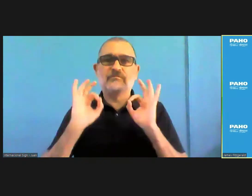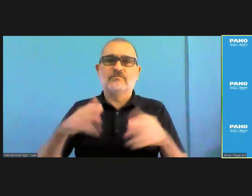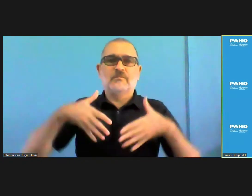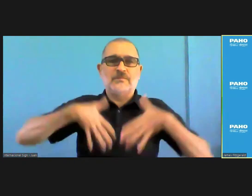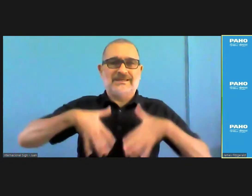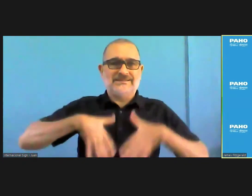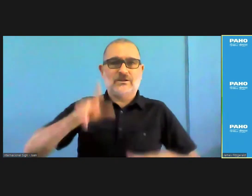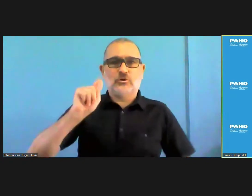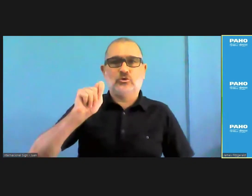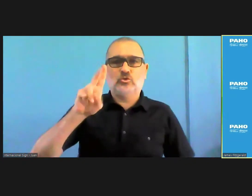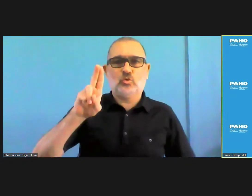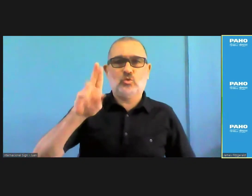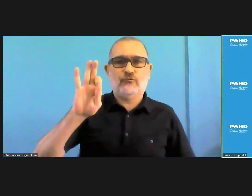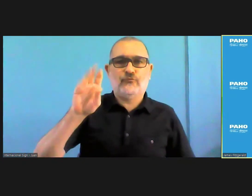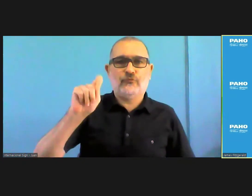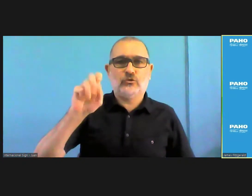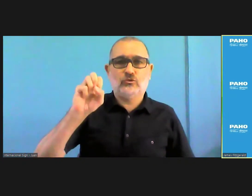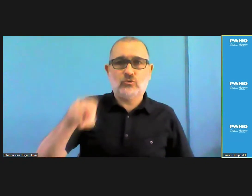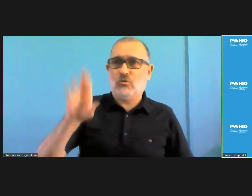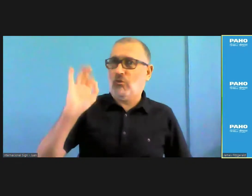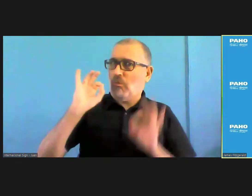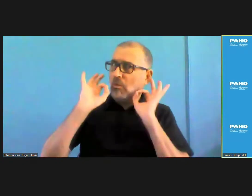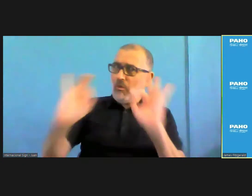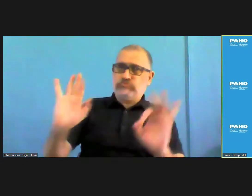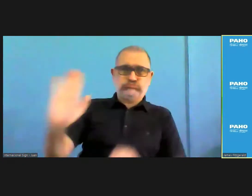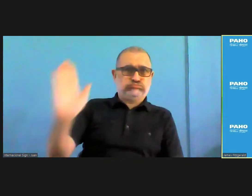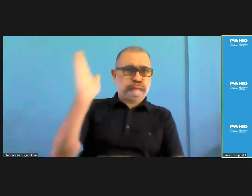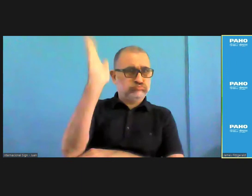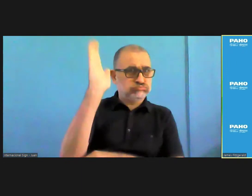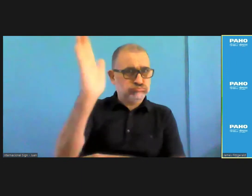I want to focus the few minutes I have this morning for you